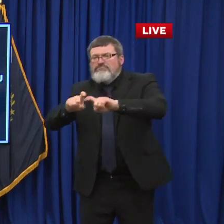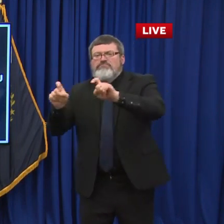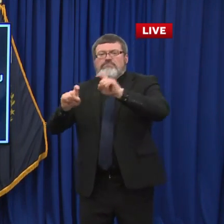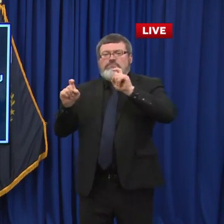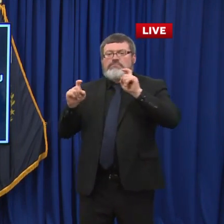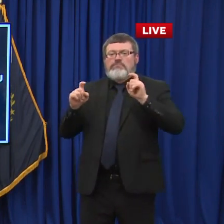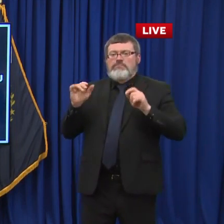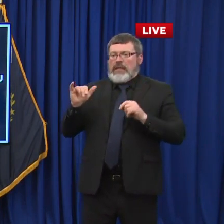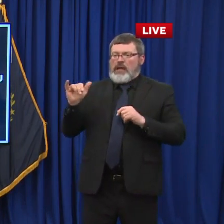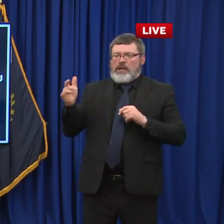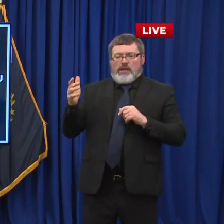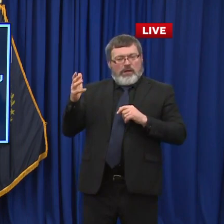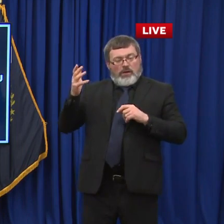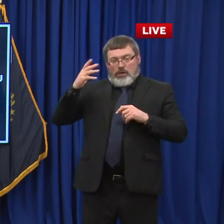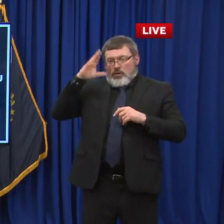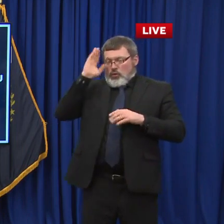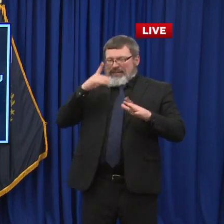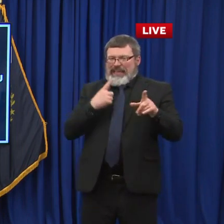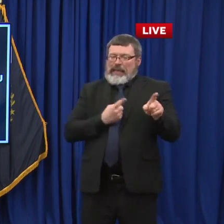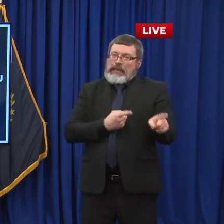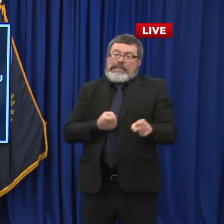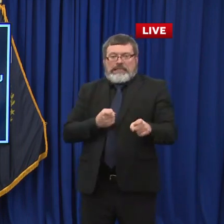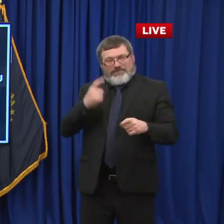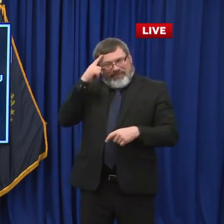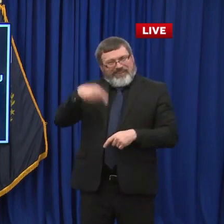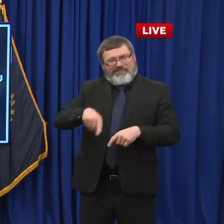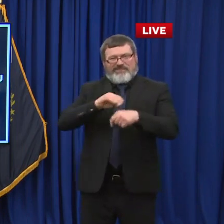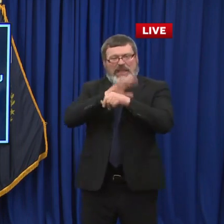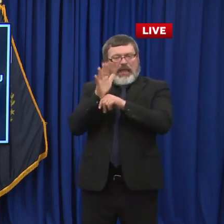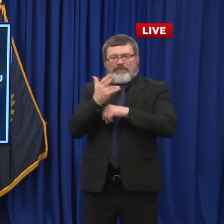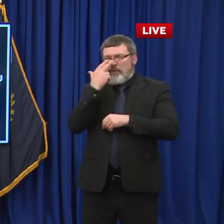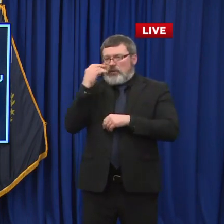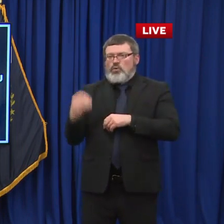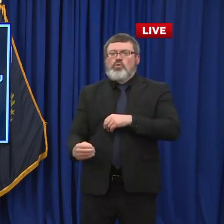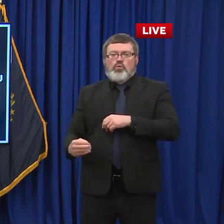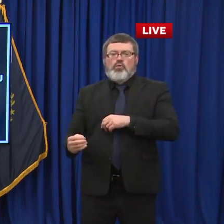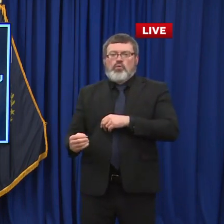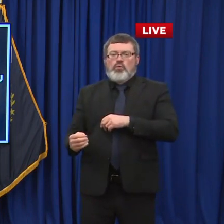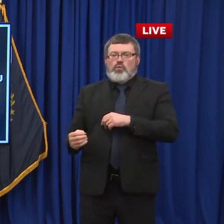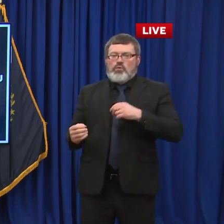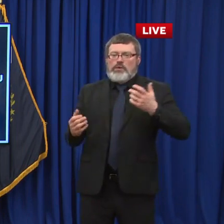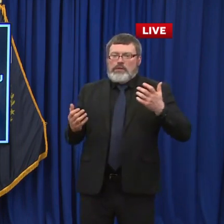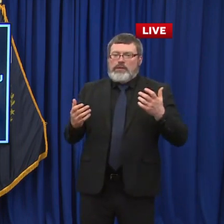THAT IS THE DISTINCTION. OPERATION WARP SPEED WAS INCREDIBLE.